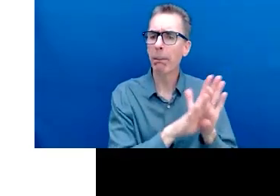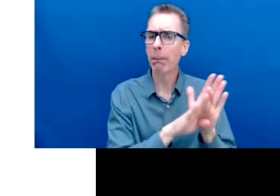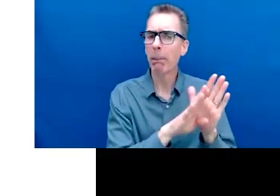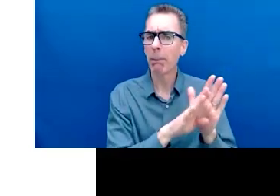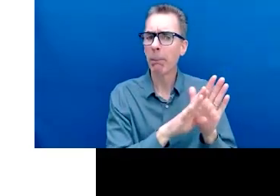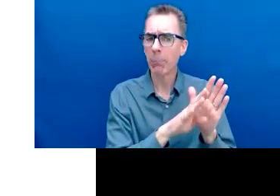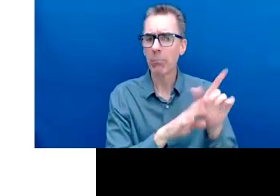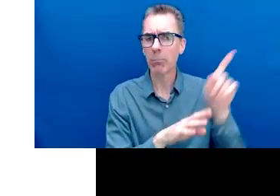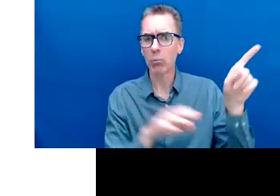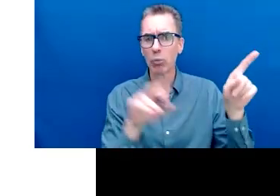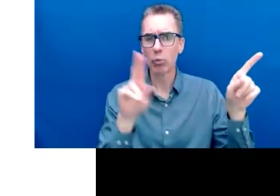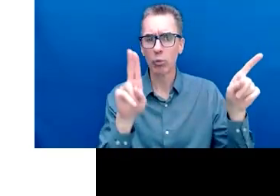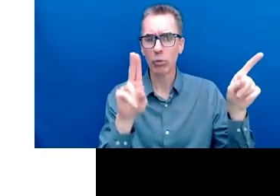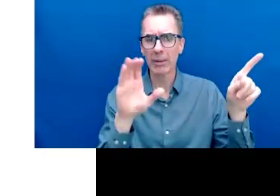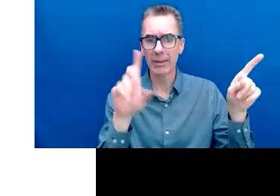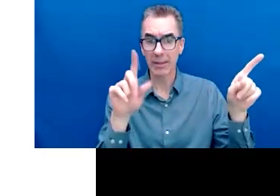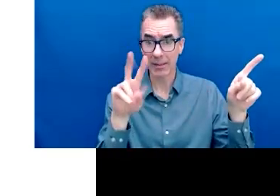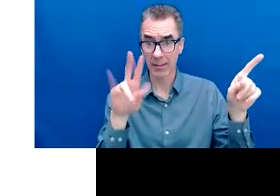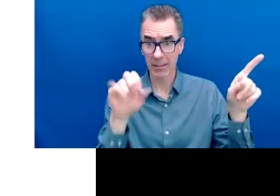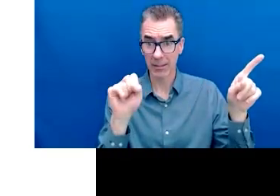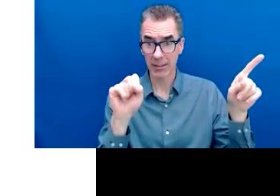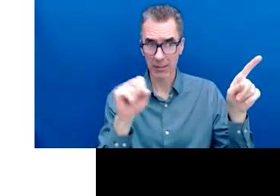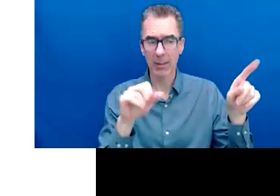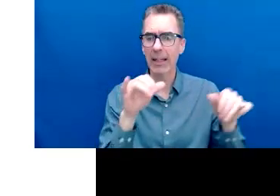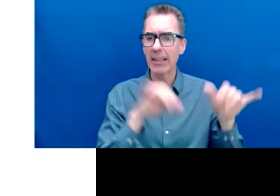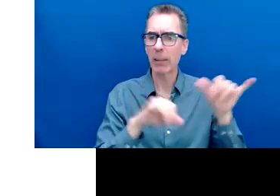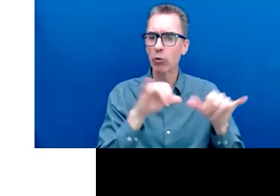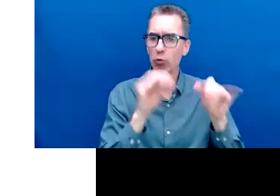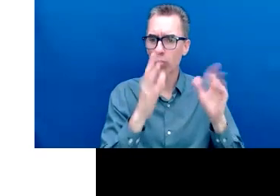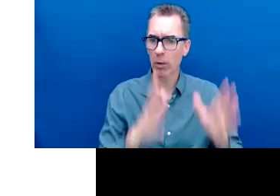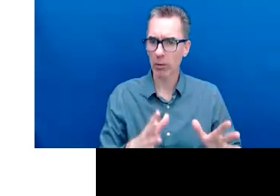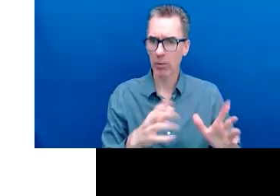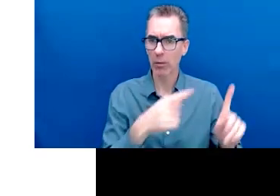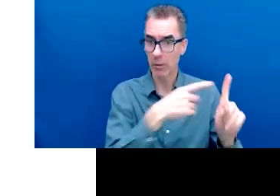UC Davis, by a chemistry instructor who is still, managing LibreTexts.